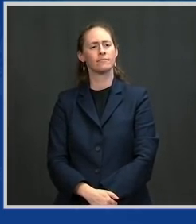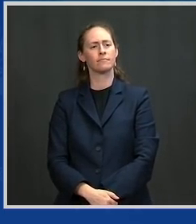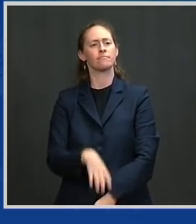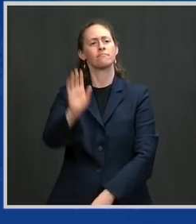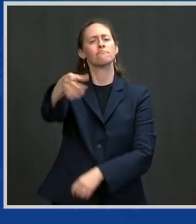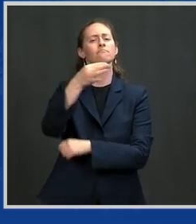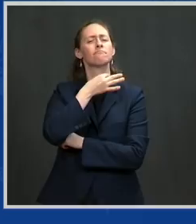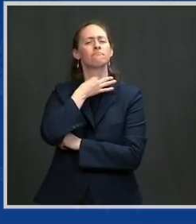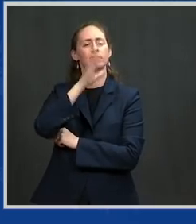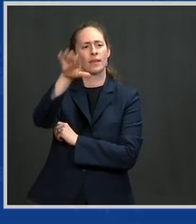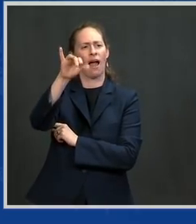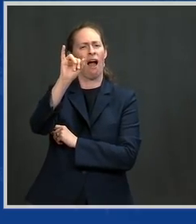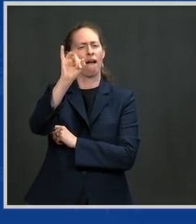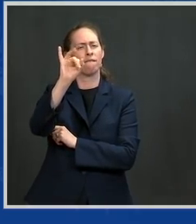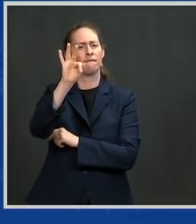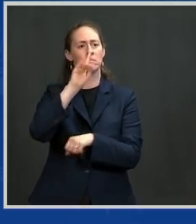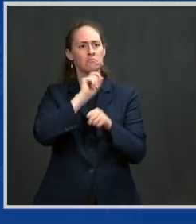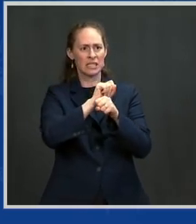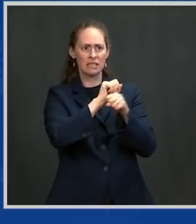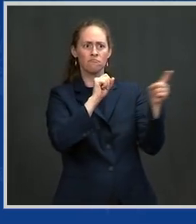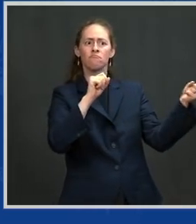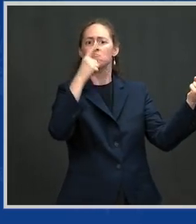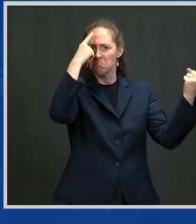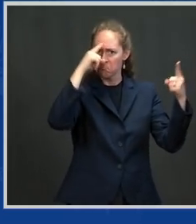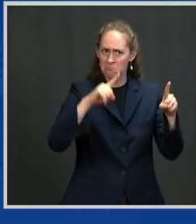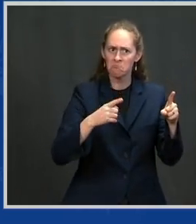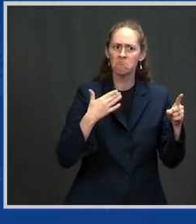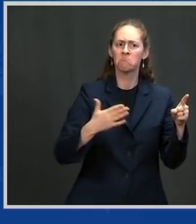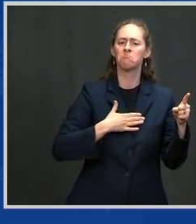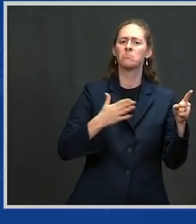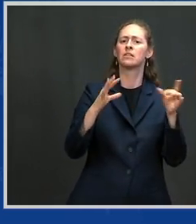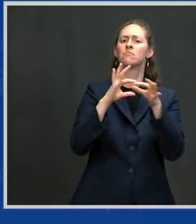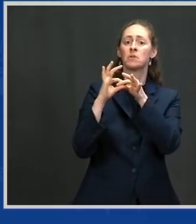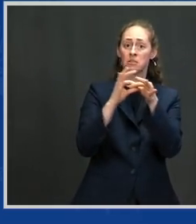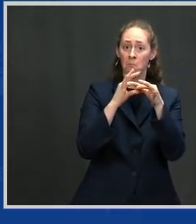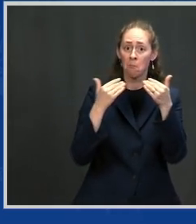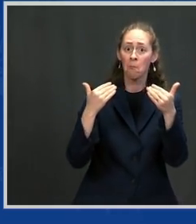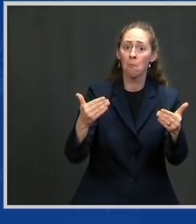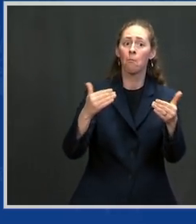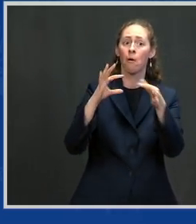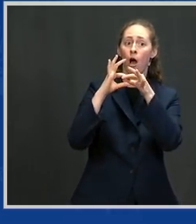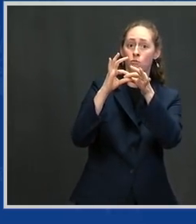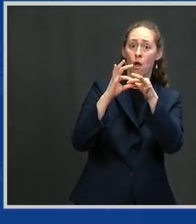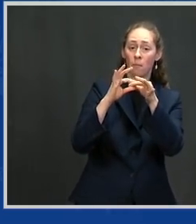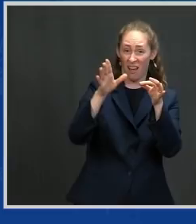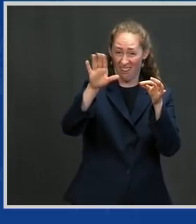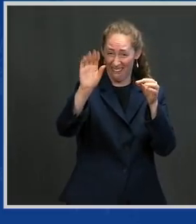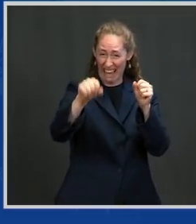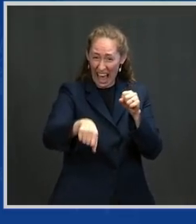then what kind of a challenge do you find yourself in? How would you ever trust him? And if Ronald Reagan said "trust but verify,"